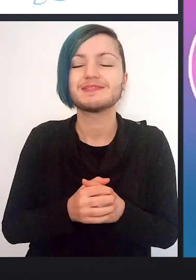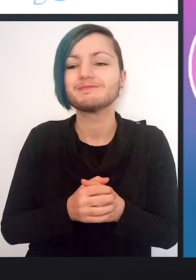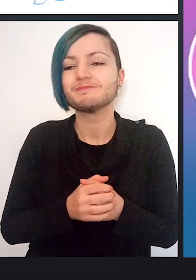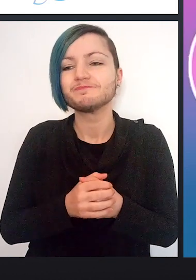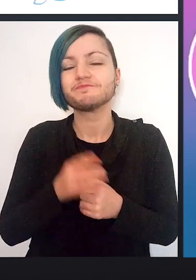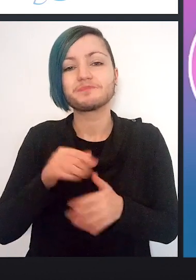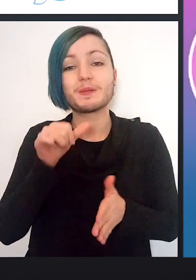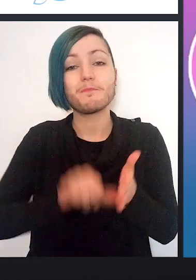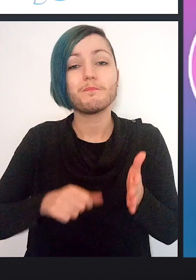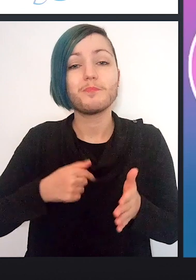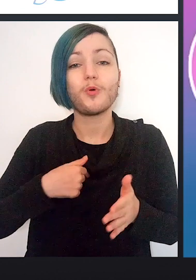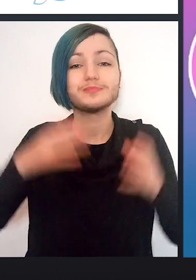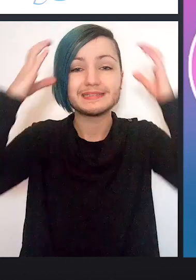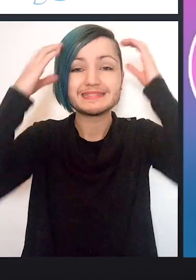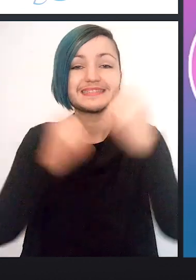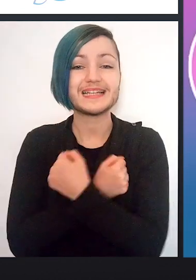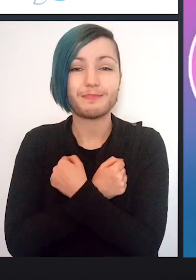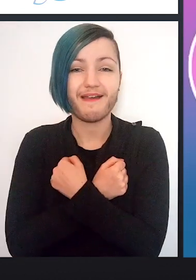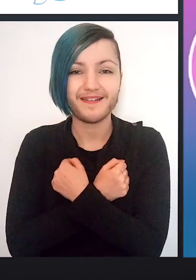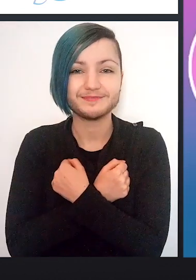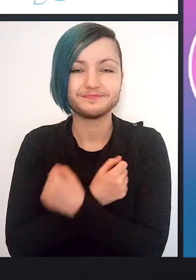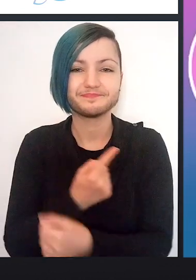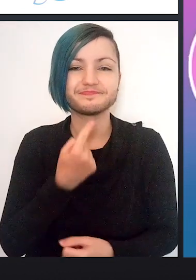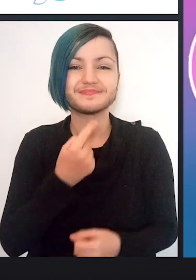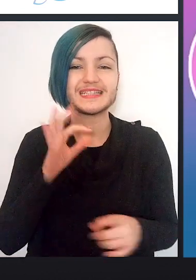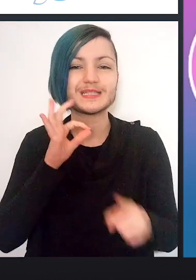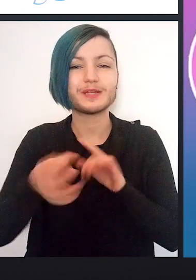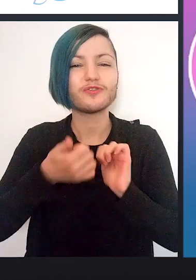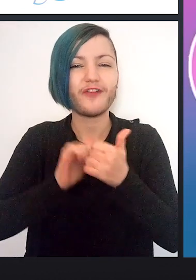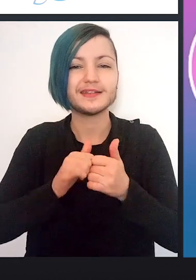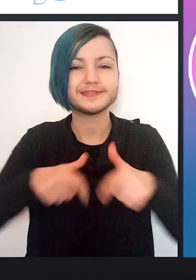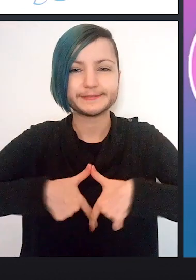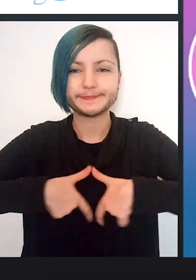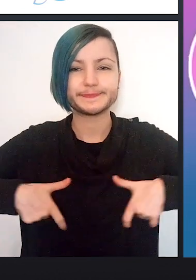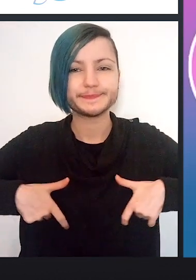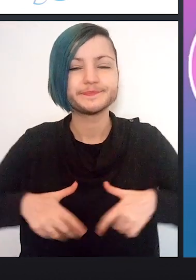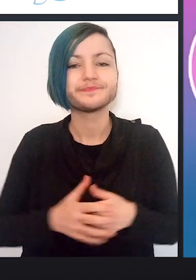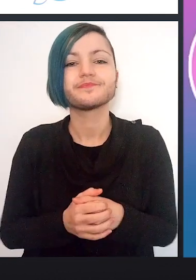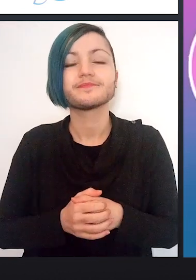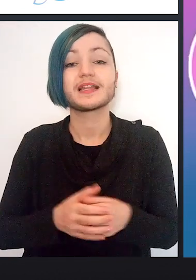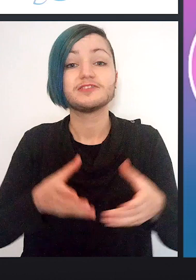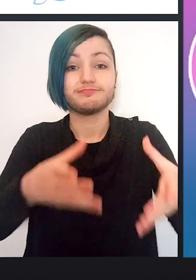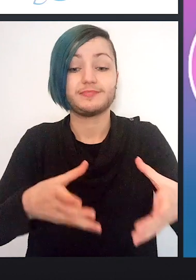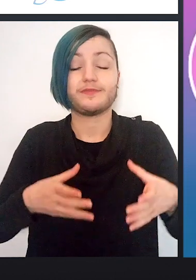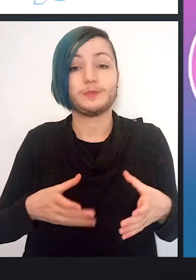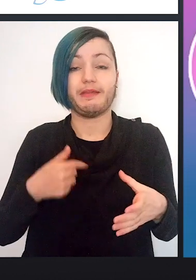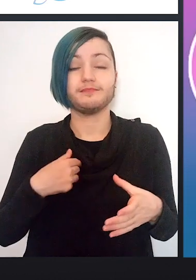She bought me a nice teddy bear that said "Special Friend" on the front and when she gave it to me